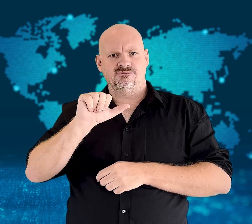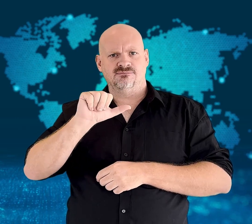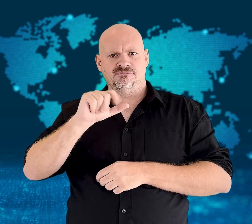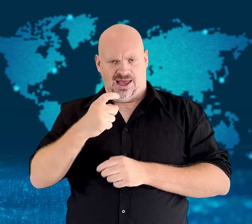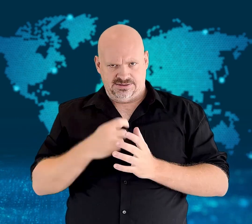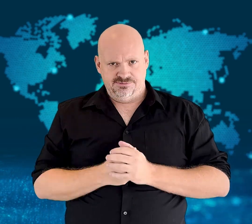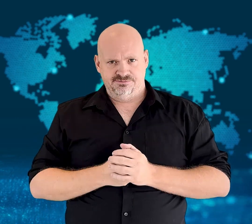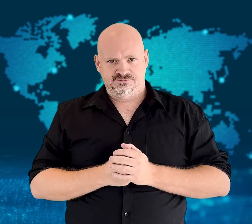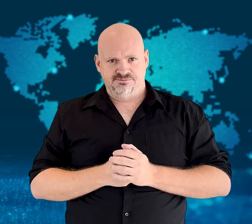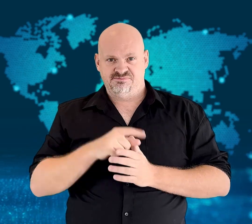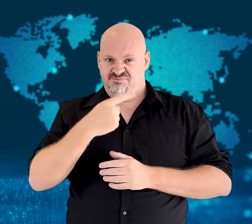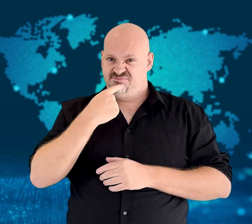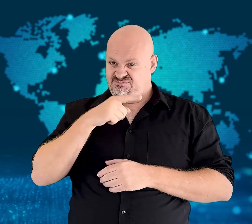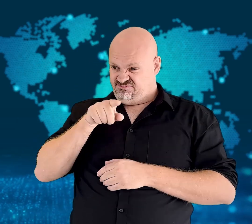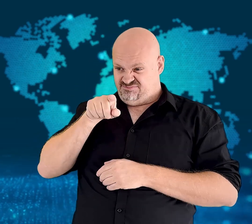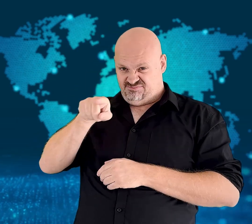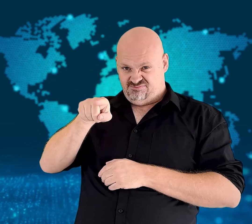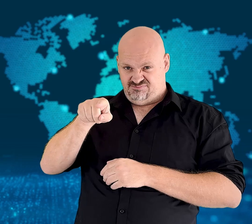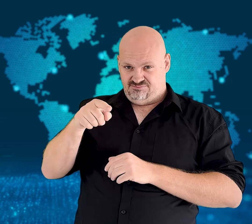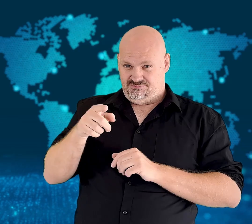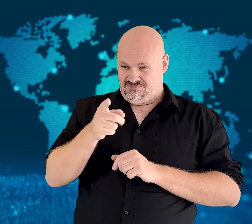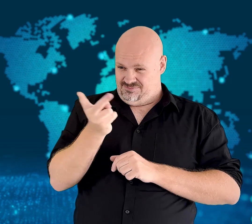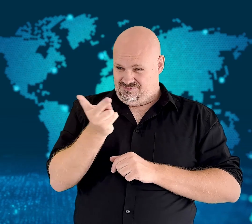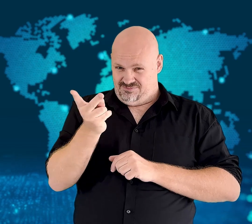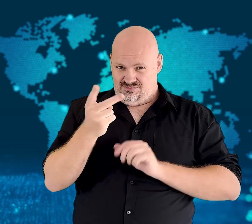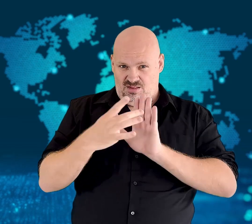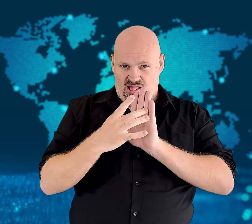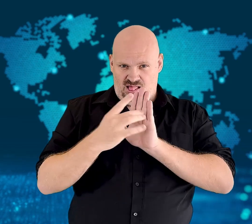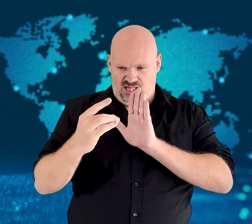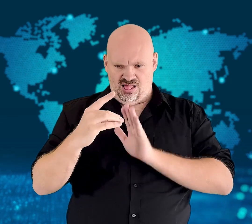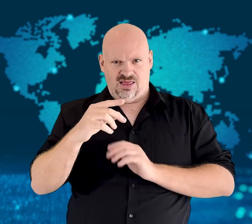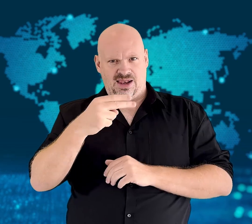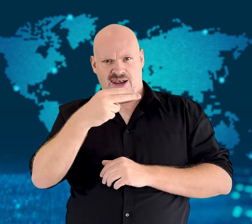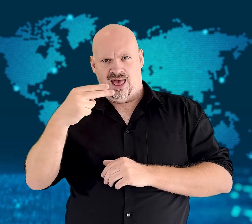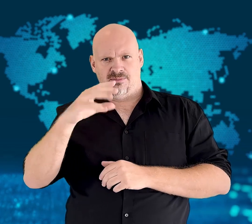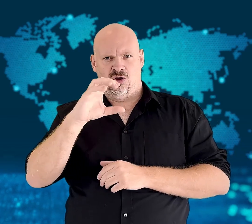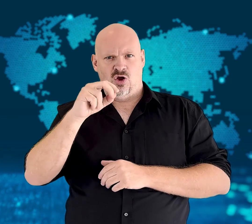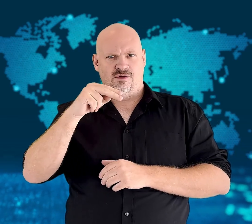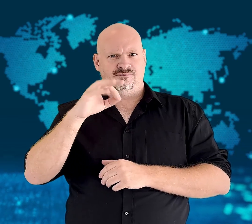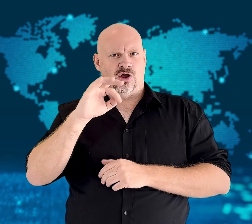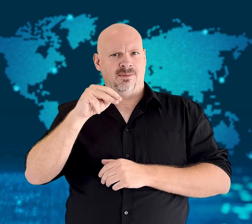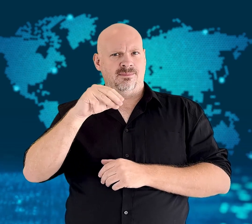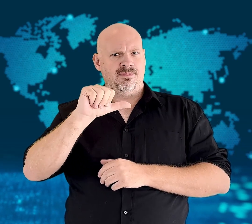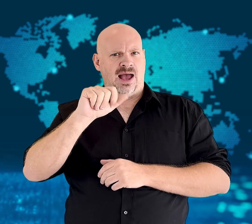Moderna alleges that Pfizer and BioNTech's vaccine, Comirnaty,